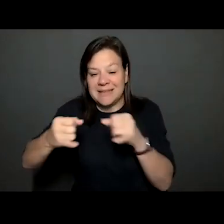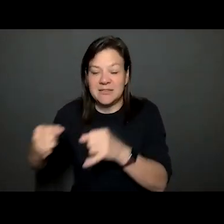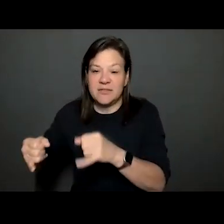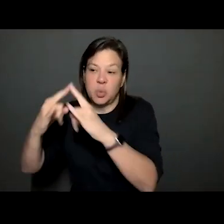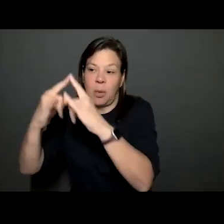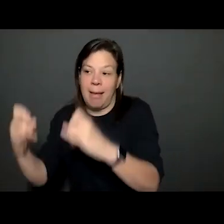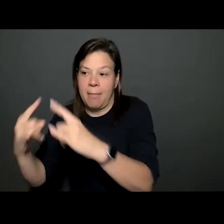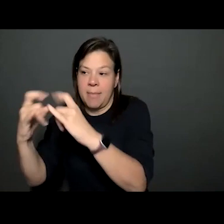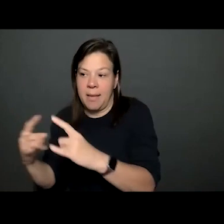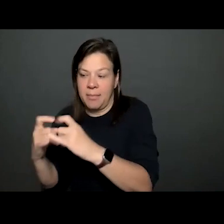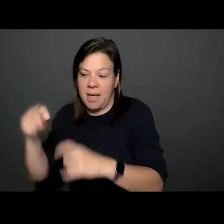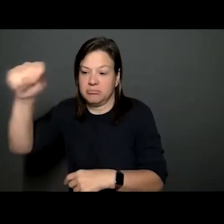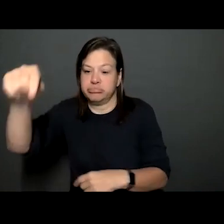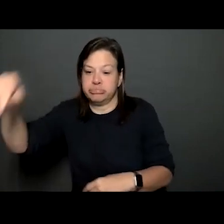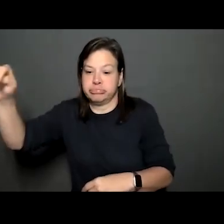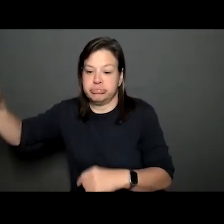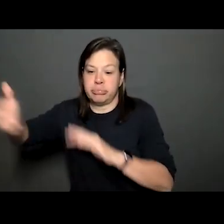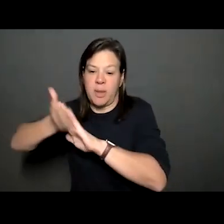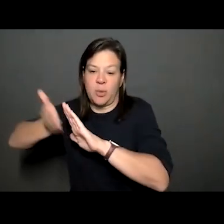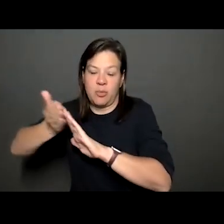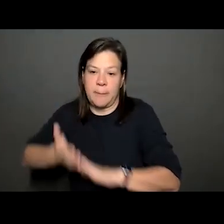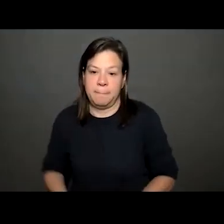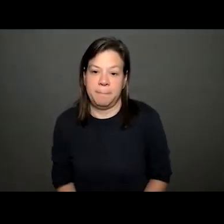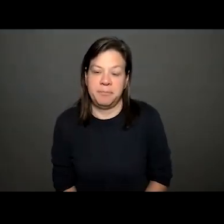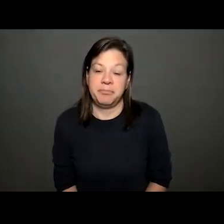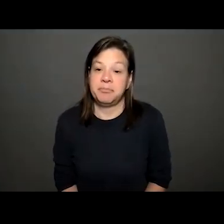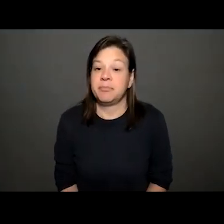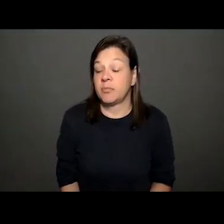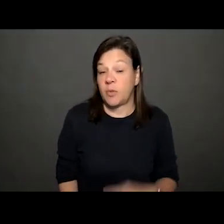FOR EXAMPLE, WE MIGHT WANT TO ASSOCIATE PARENTS TO THE